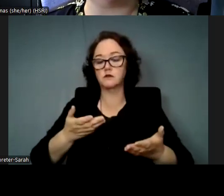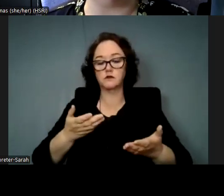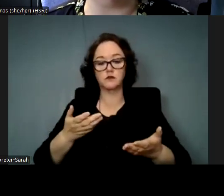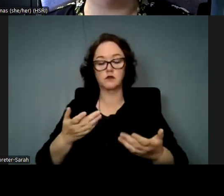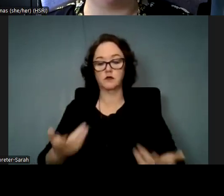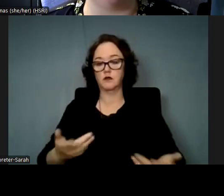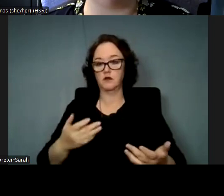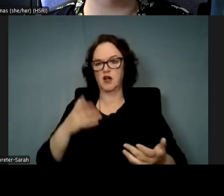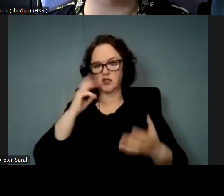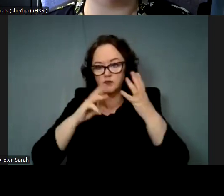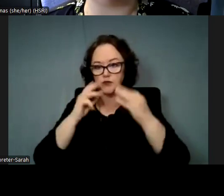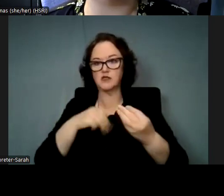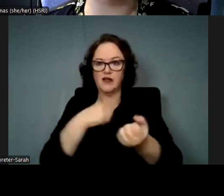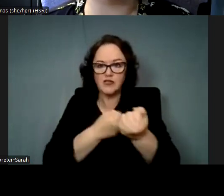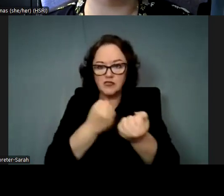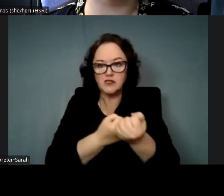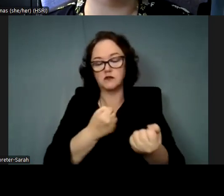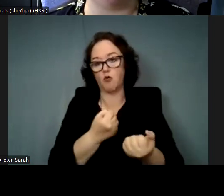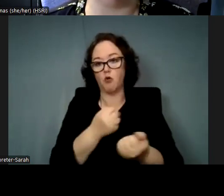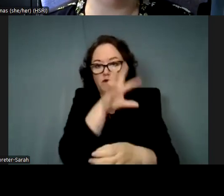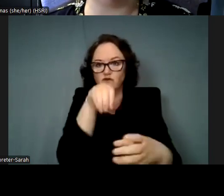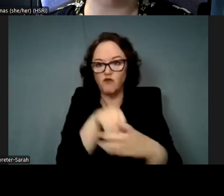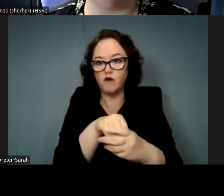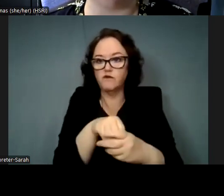getting involved in advocacy―we really don't know what's going